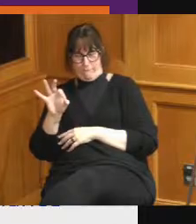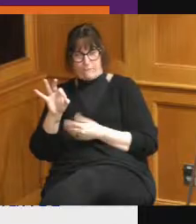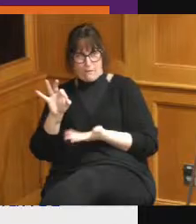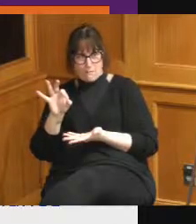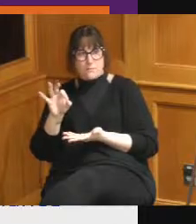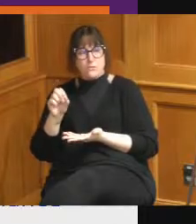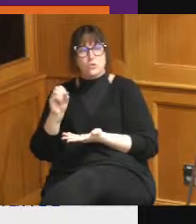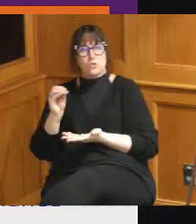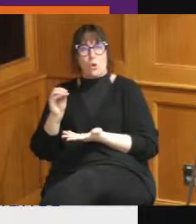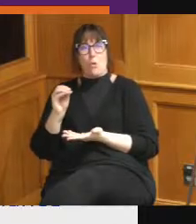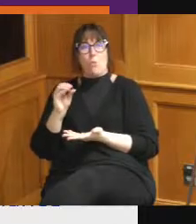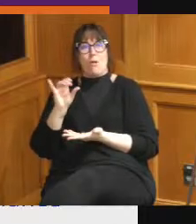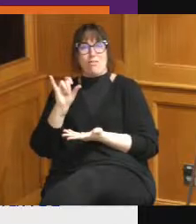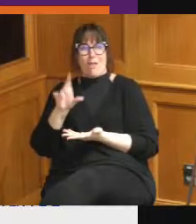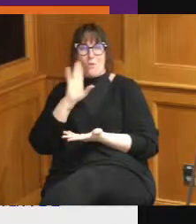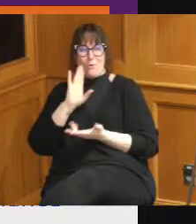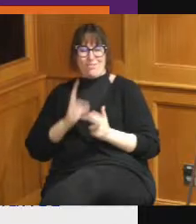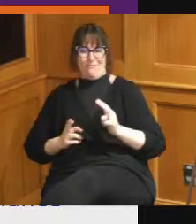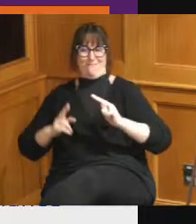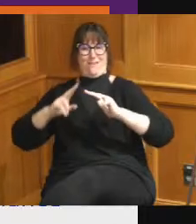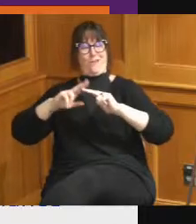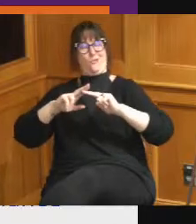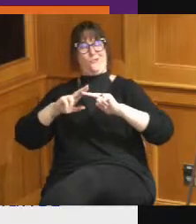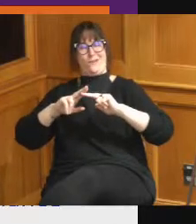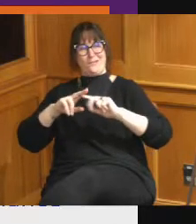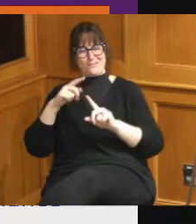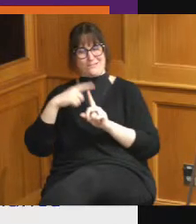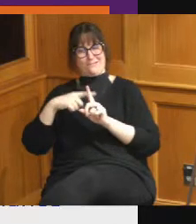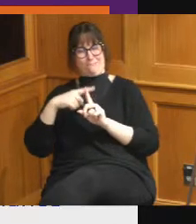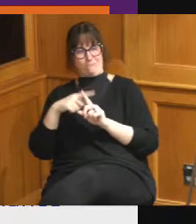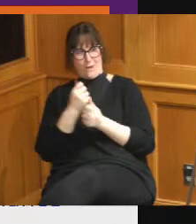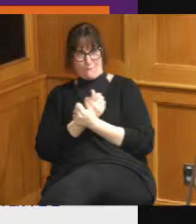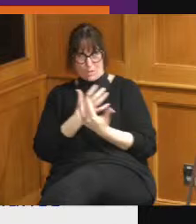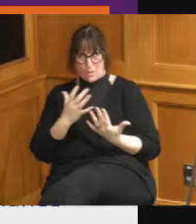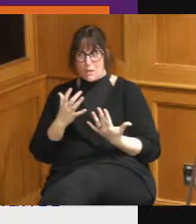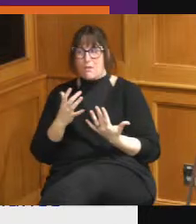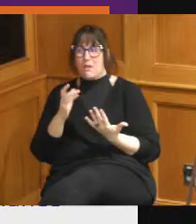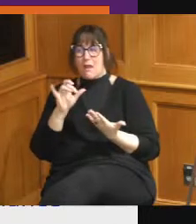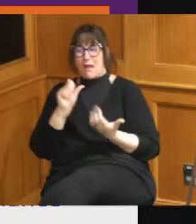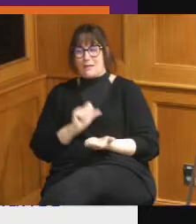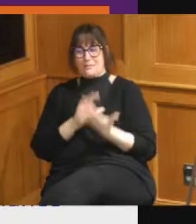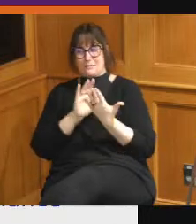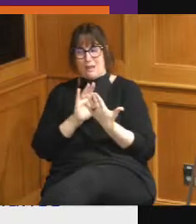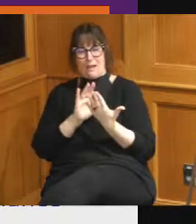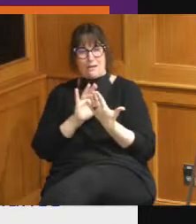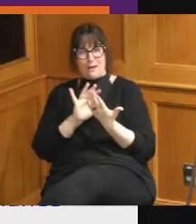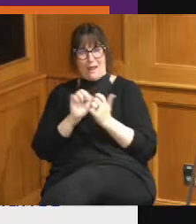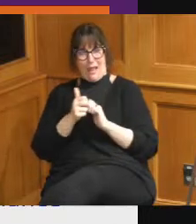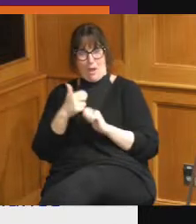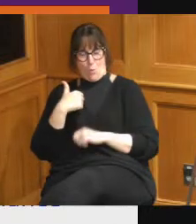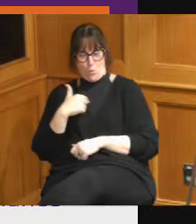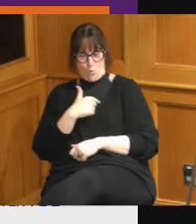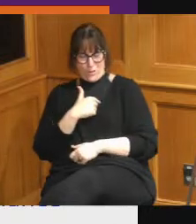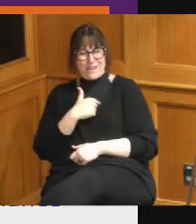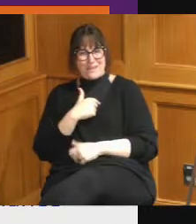increasing the impacts and it's done in a way that is sort of our Approach at CDF which this